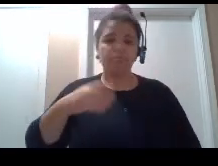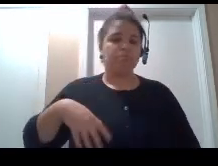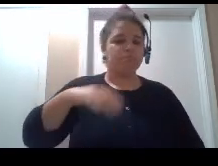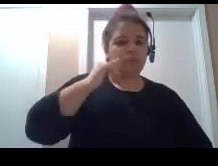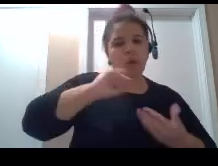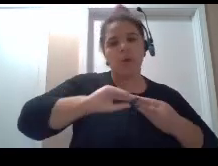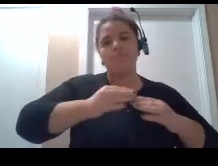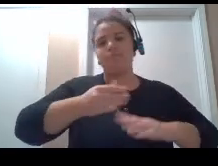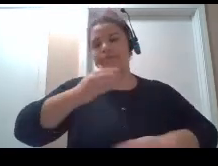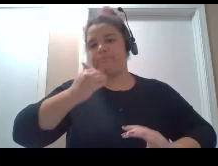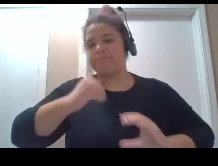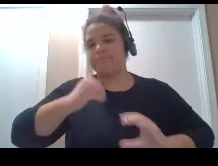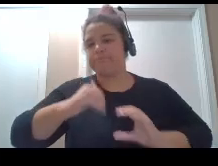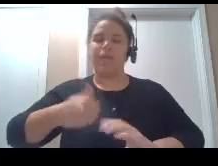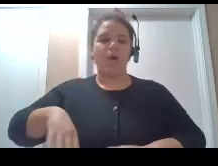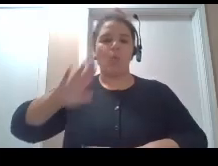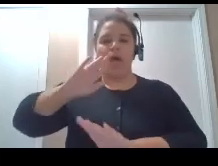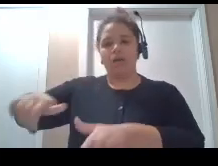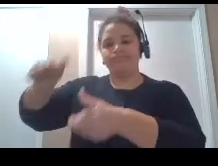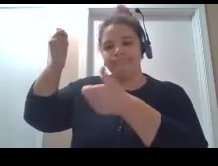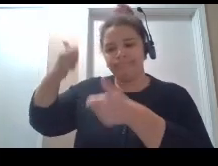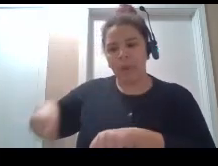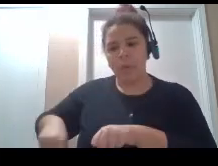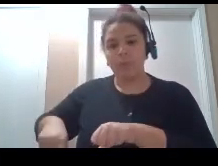any questions that come up after the live presentation.